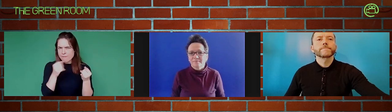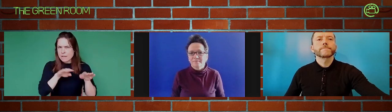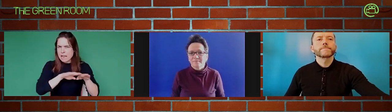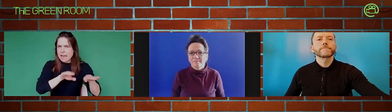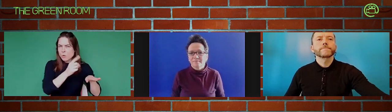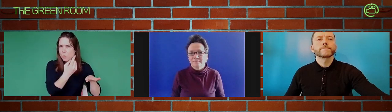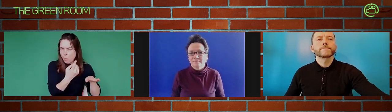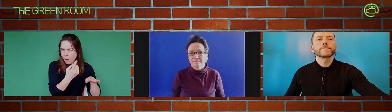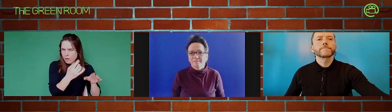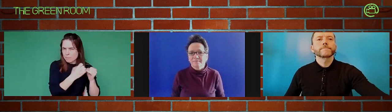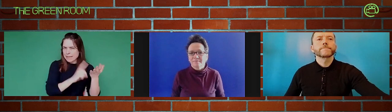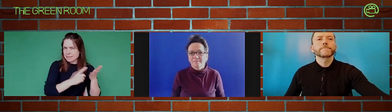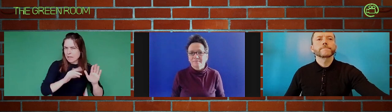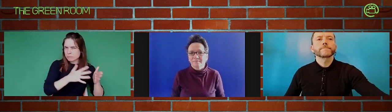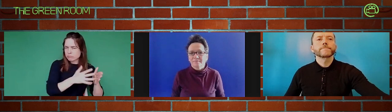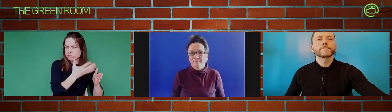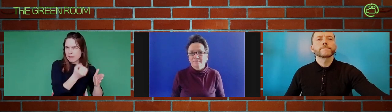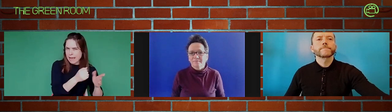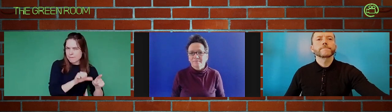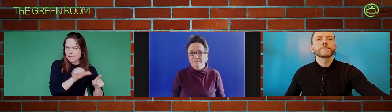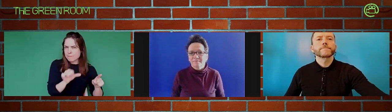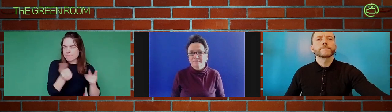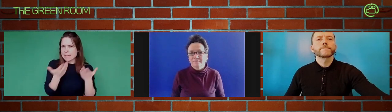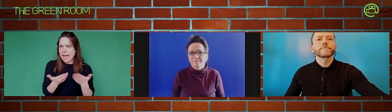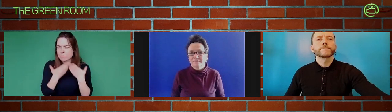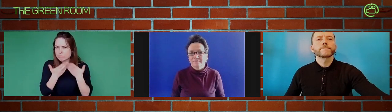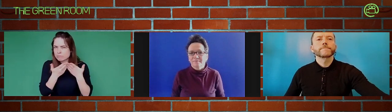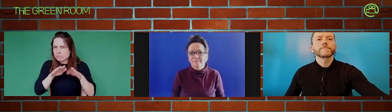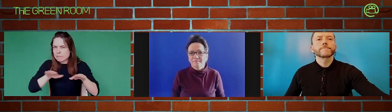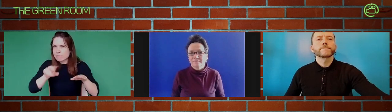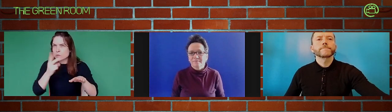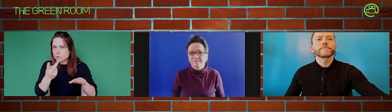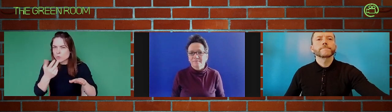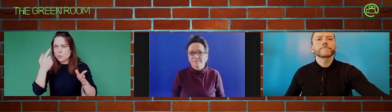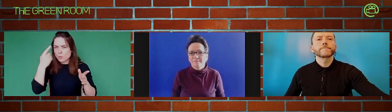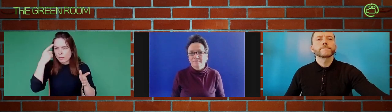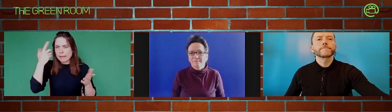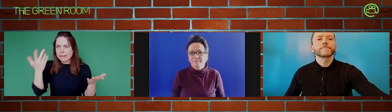And we've just put one of our stage managers at Hot Coals, we've just